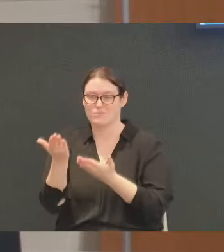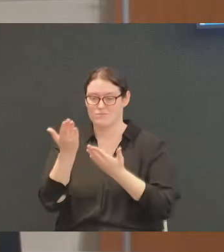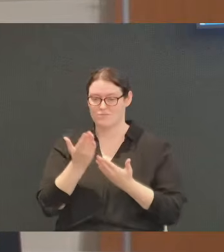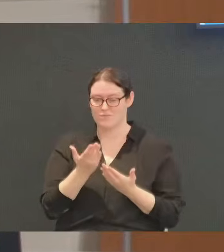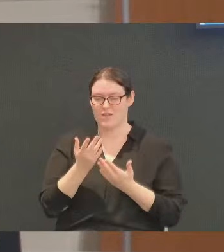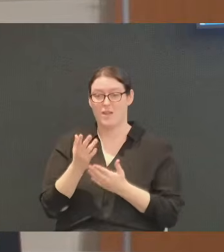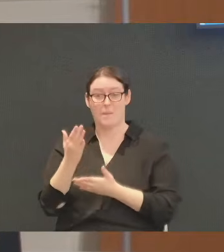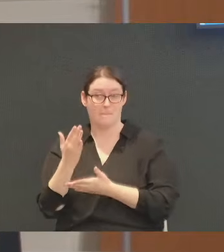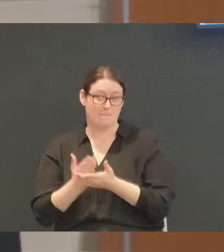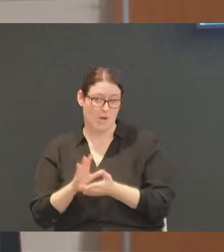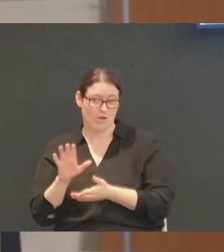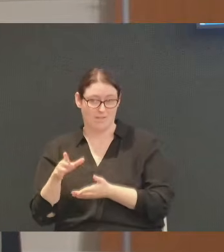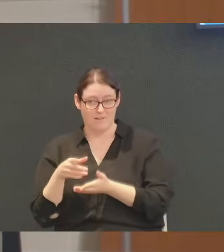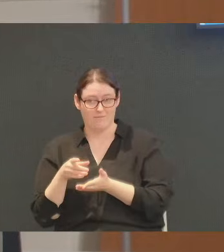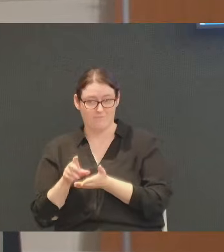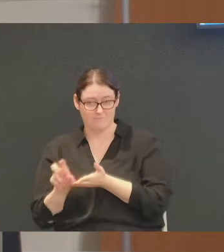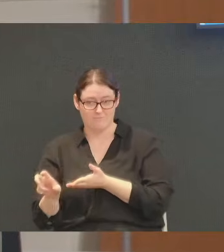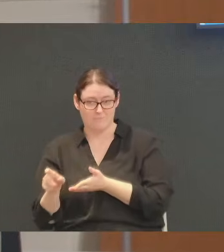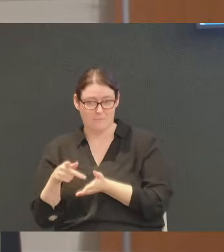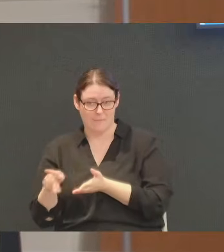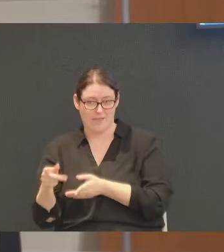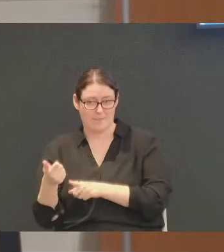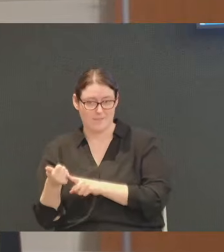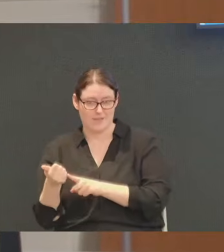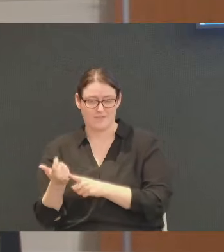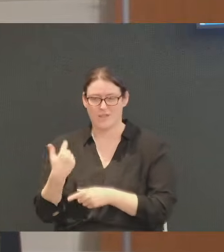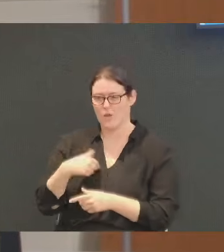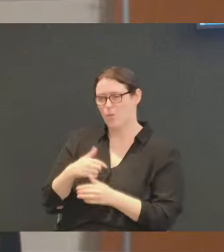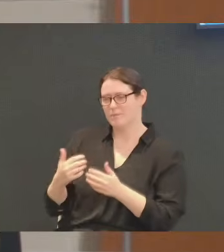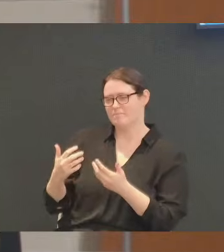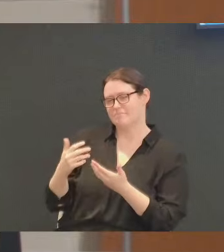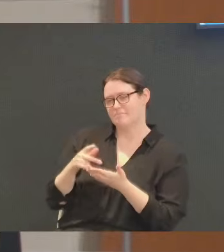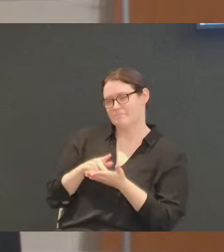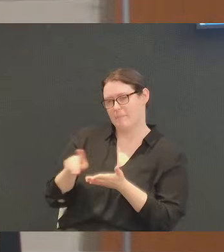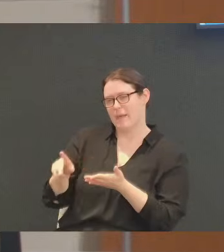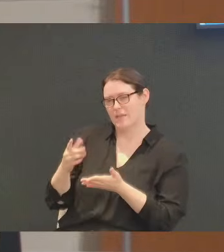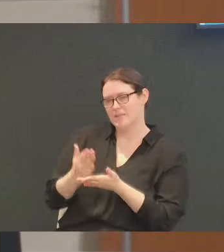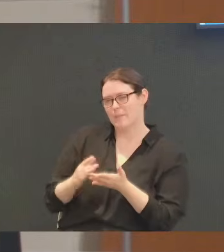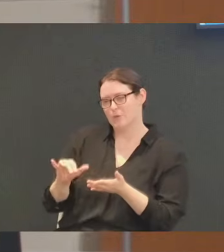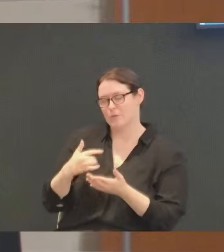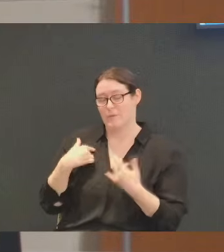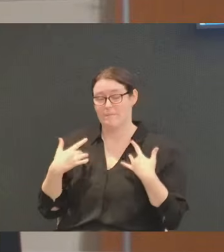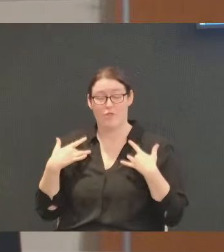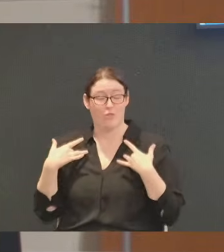themselves and then we provide some of the funding and partnerships. So I'm thrilled to be passing